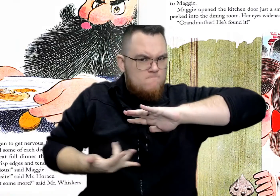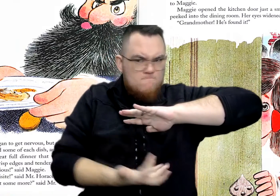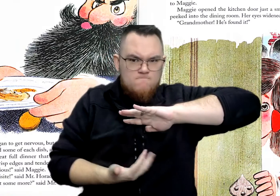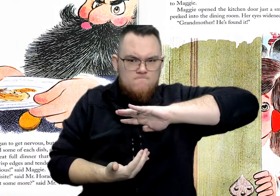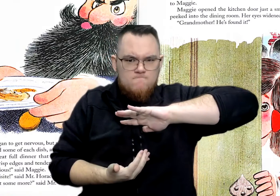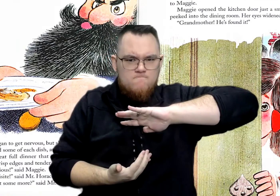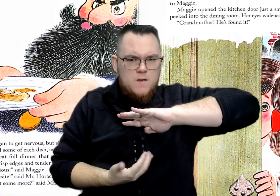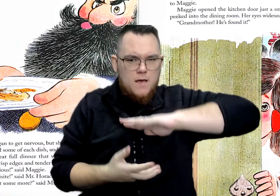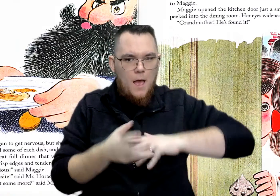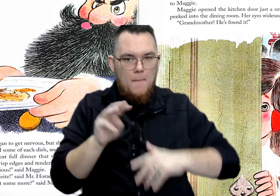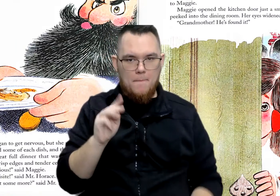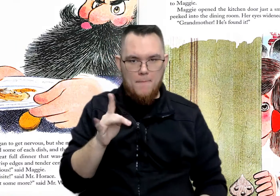Maggie knew whom she meant.